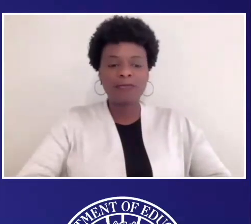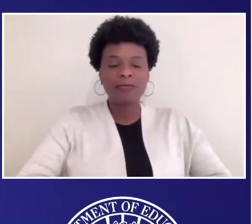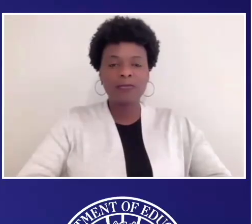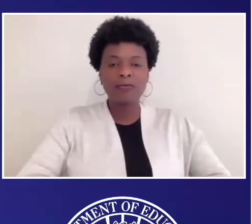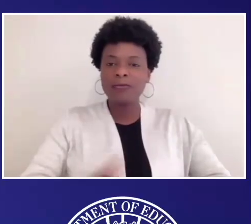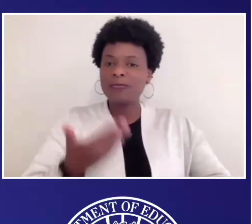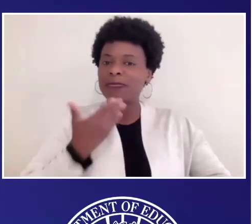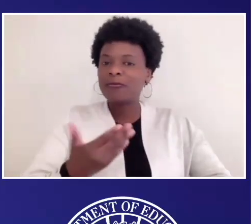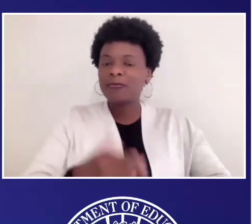Jenna?